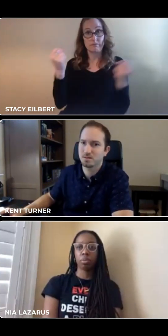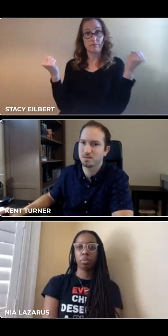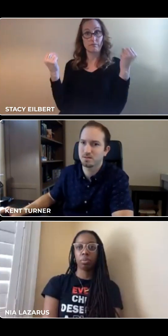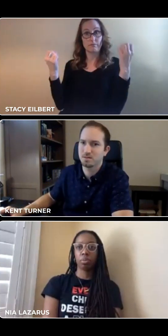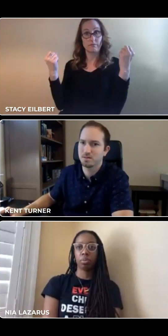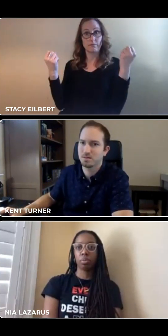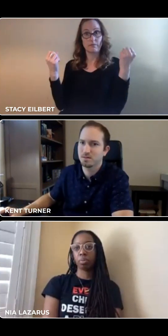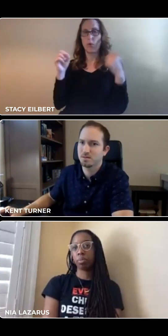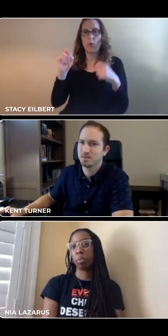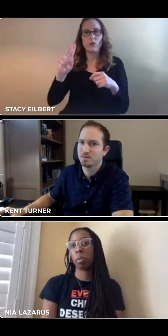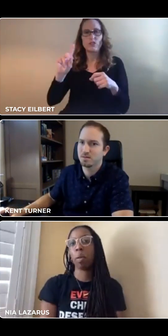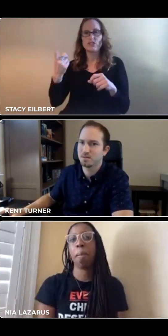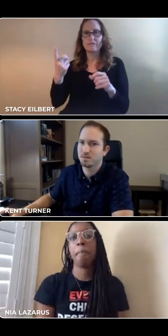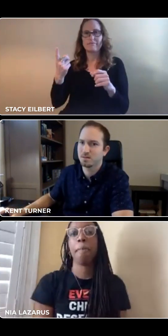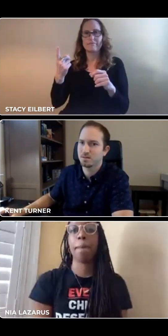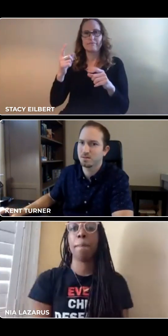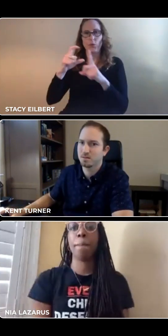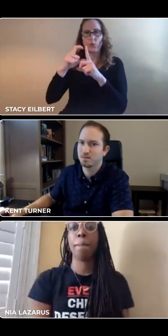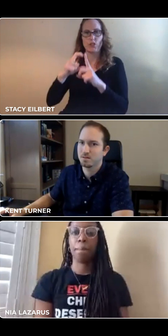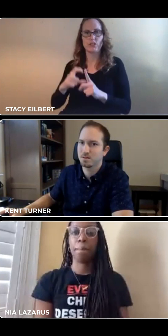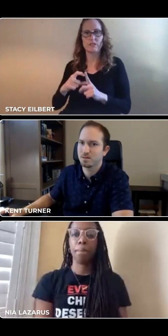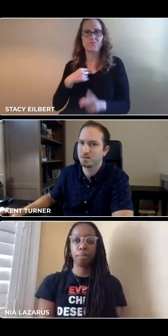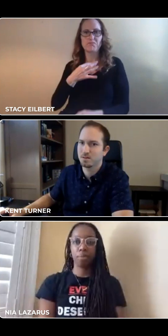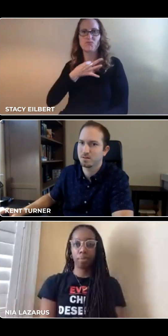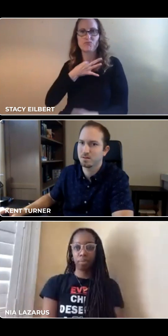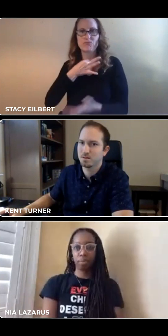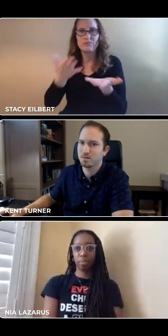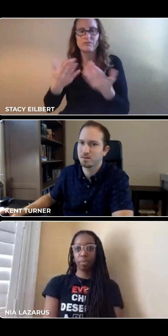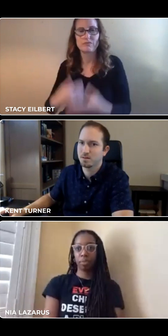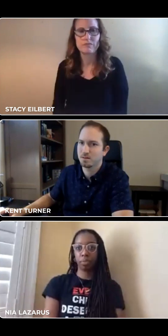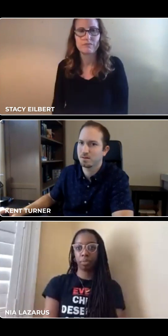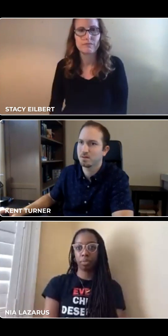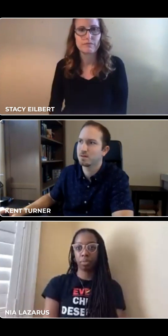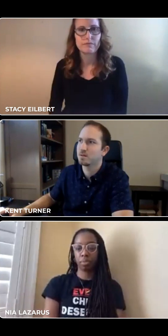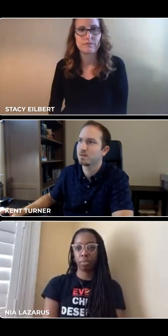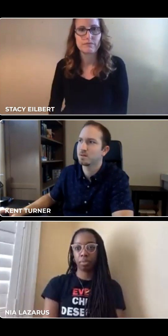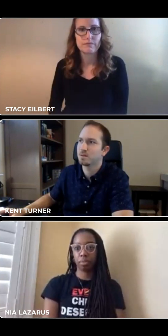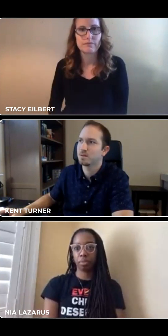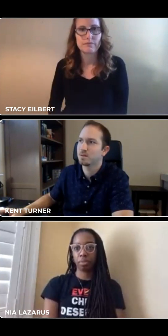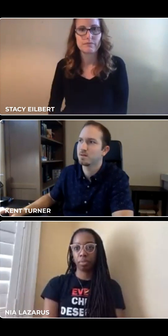In Wizer, is it signed or is it just the words that are used?